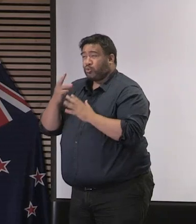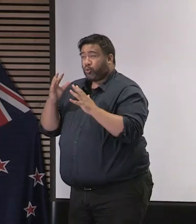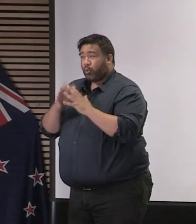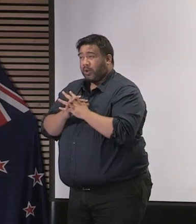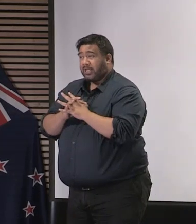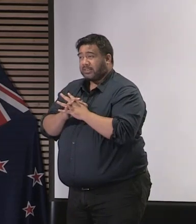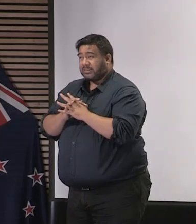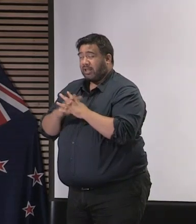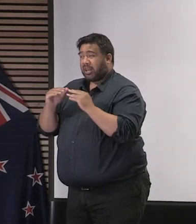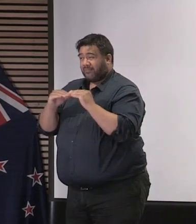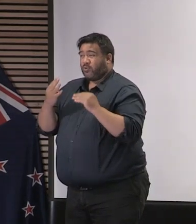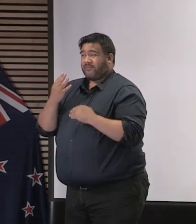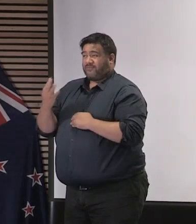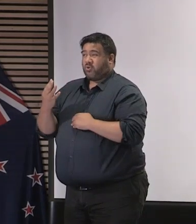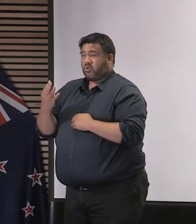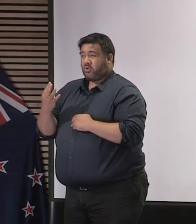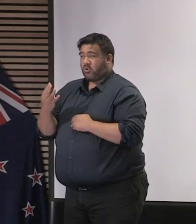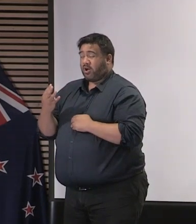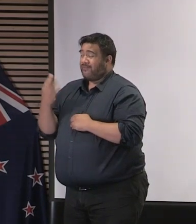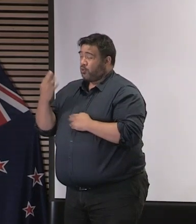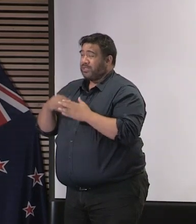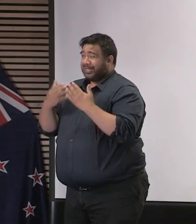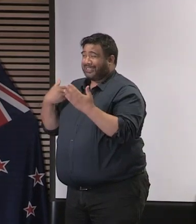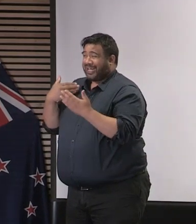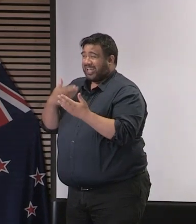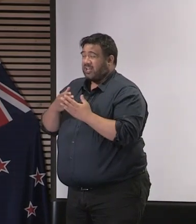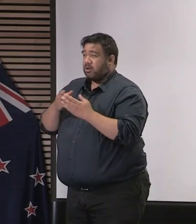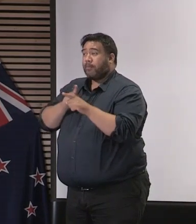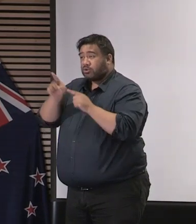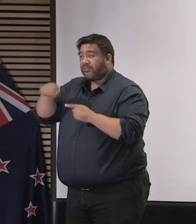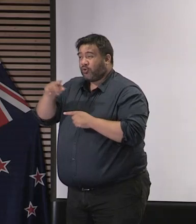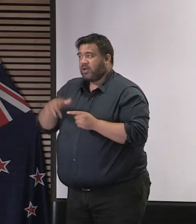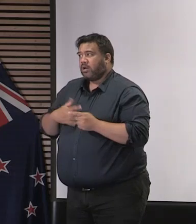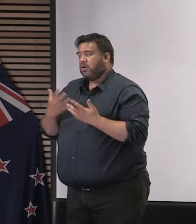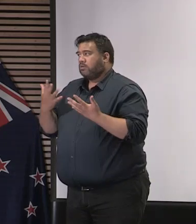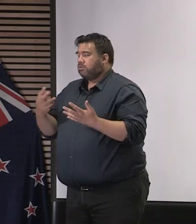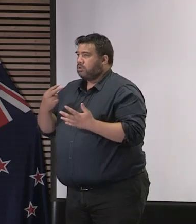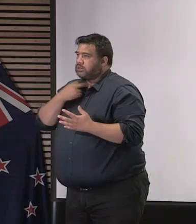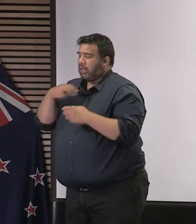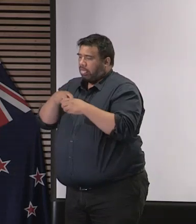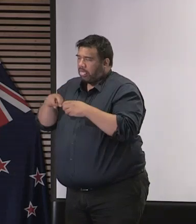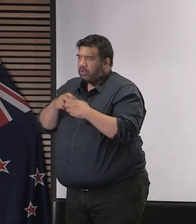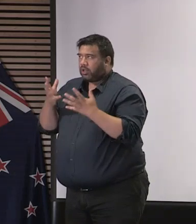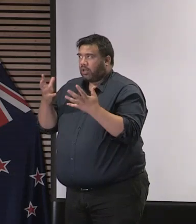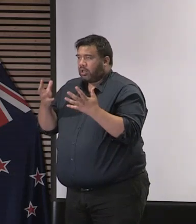almost two weeks since we entered alert level 4. For many of you this will have